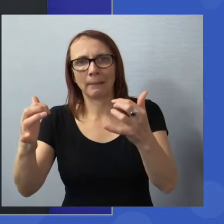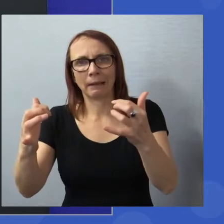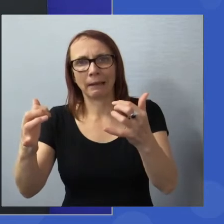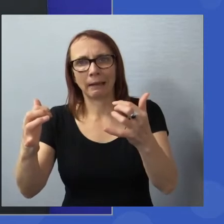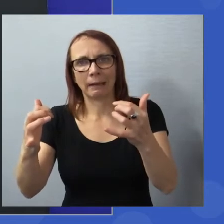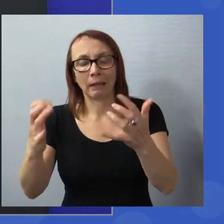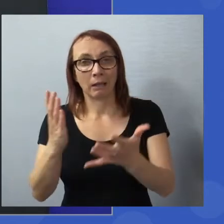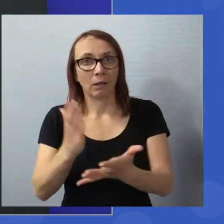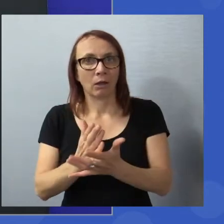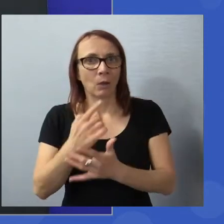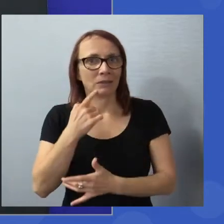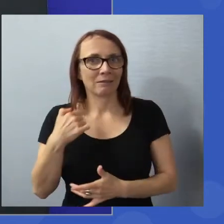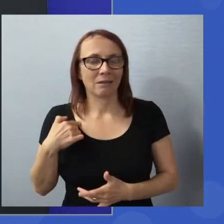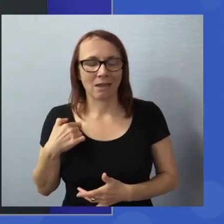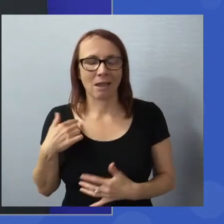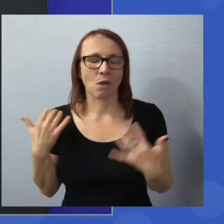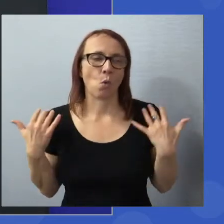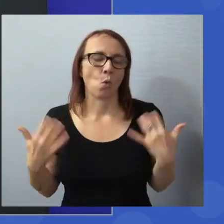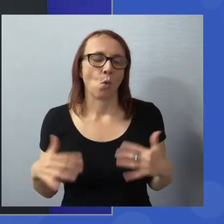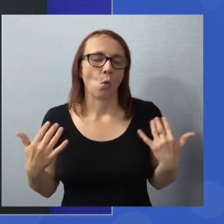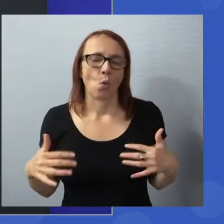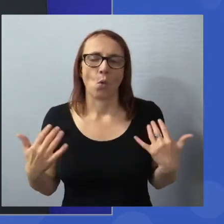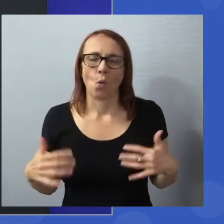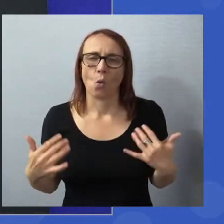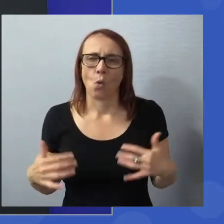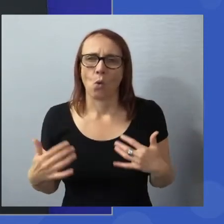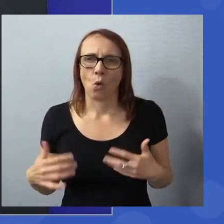striking yesterday and as some of you mentioned it to me yesterday had how